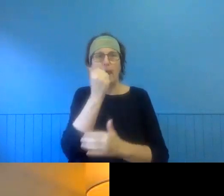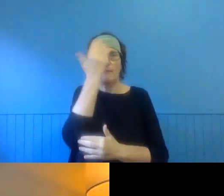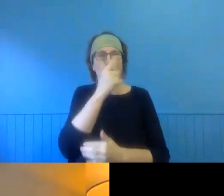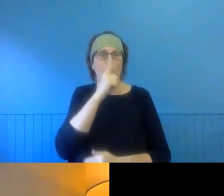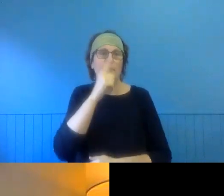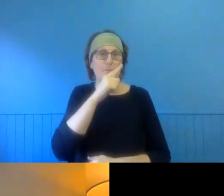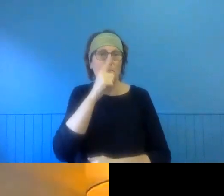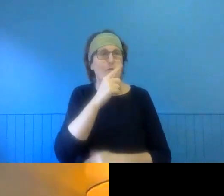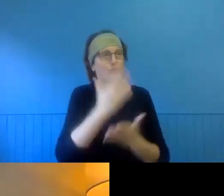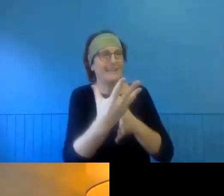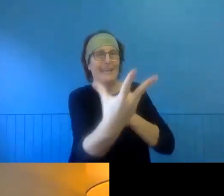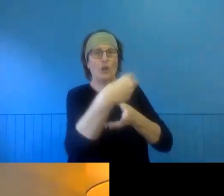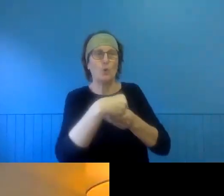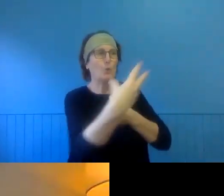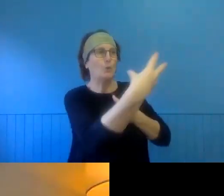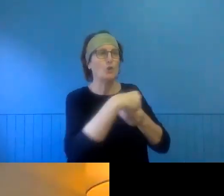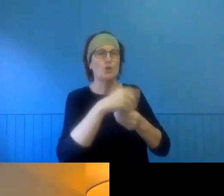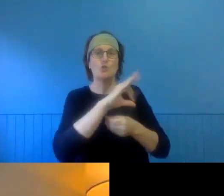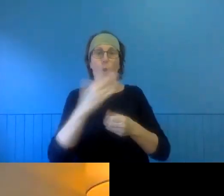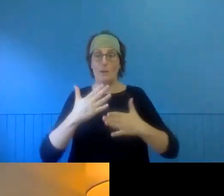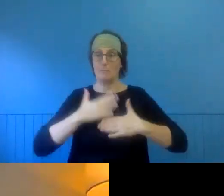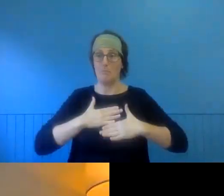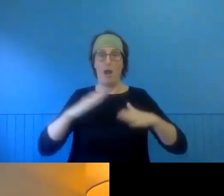just inclusive of not just the country you are on but the country